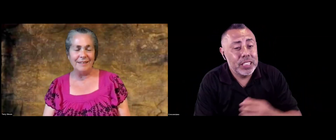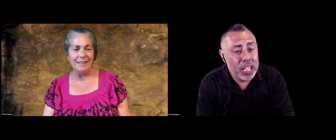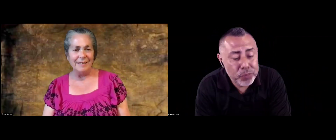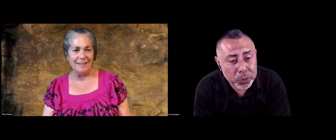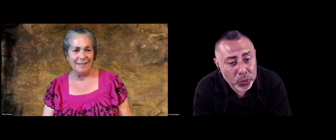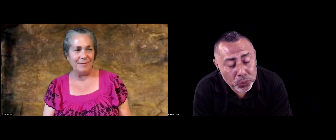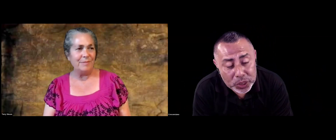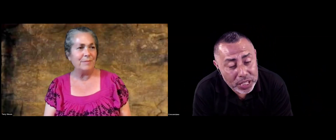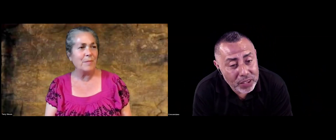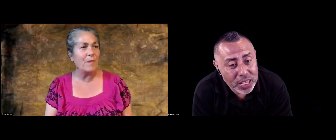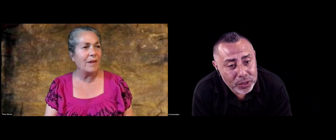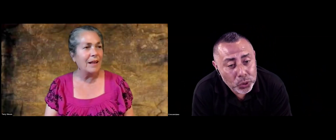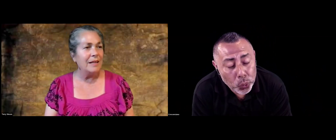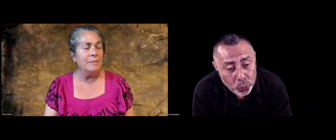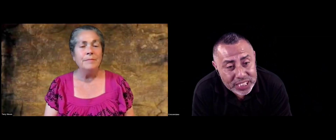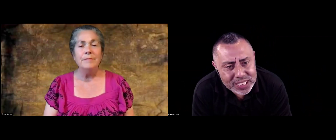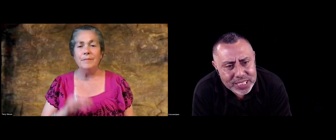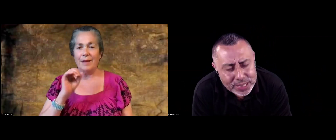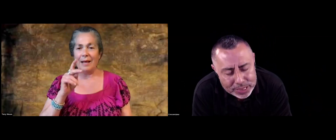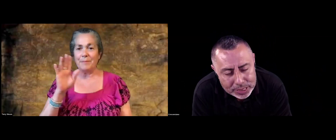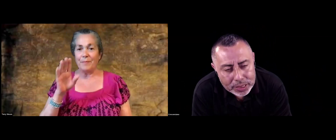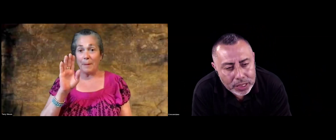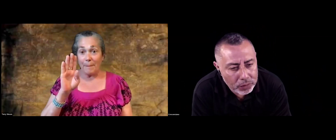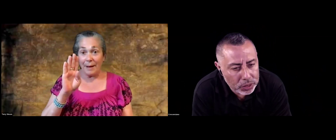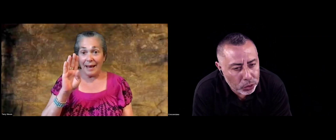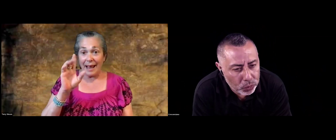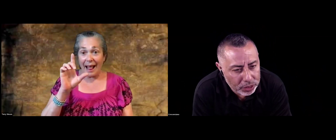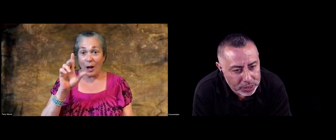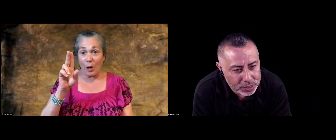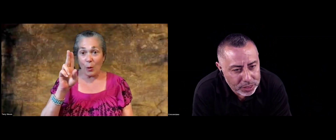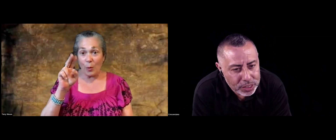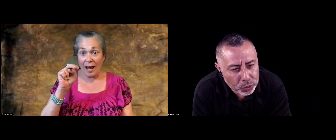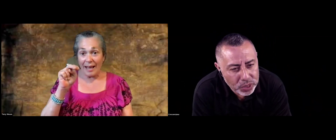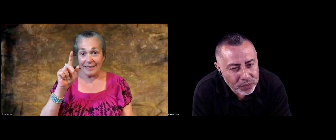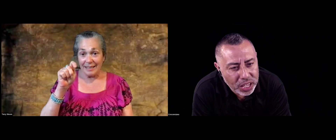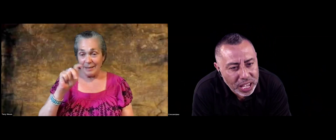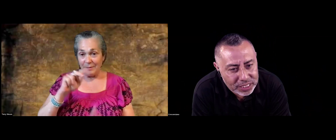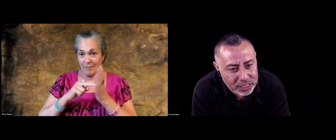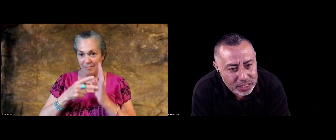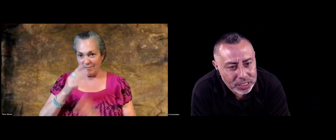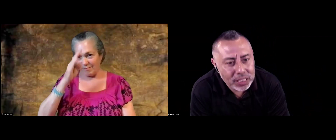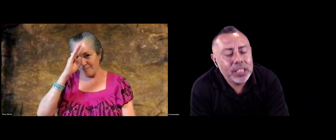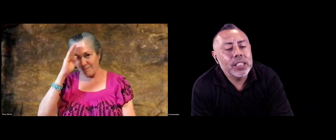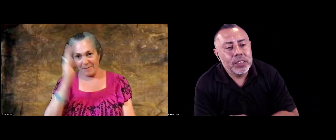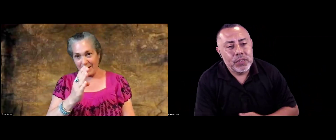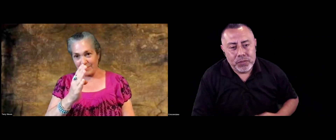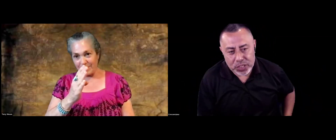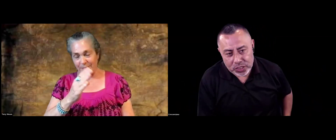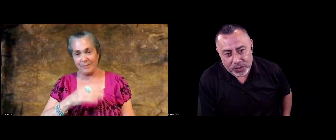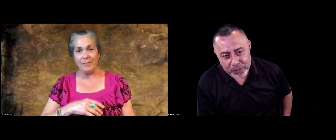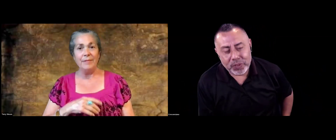Deaf people, we don't have that. We need to see everything around us. We have Titan.